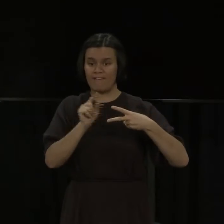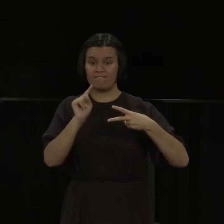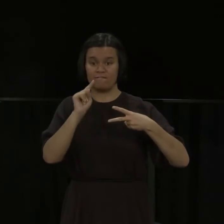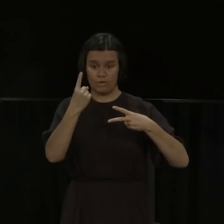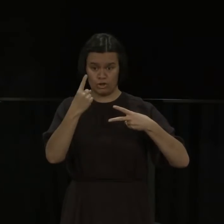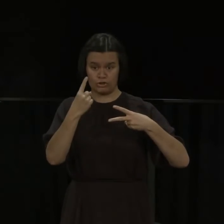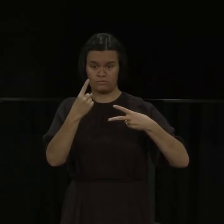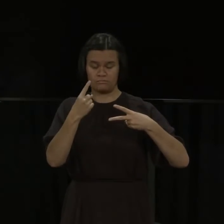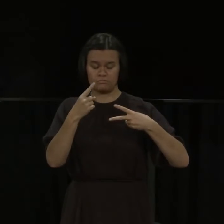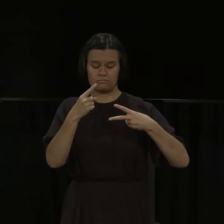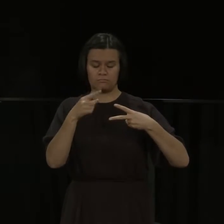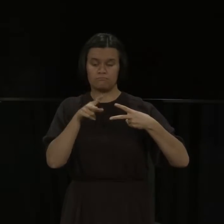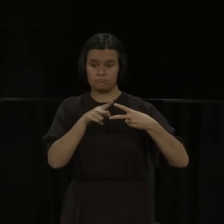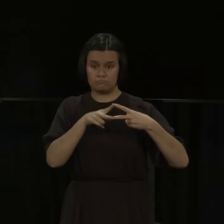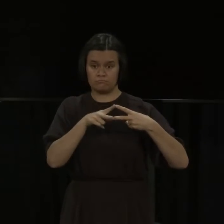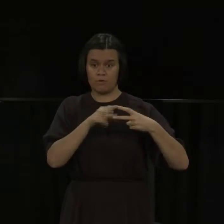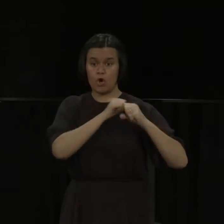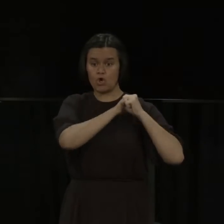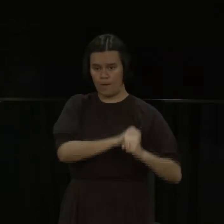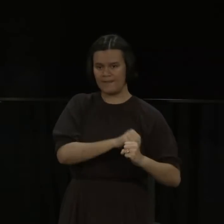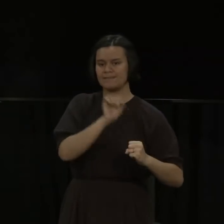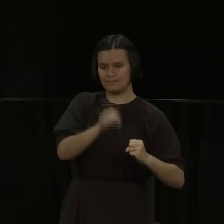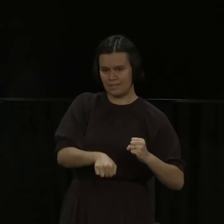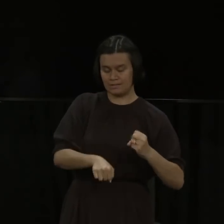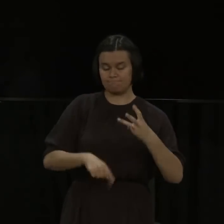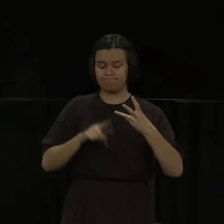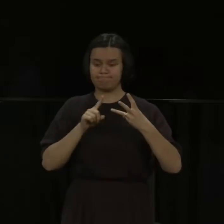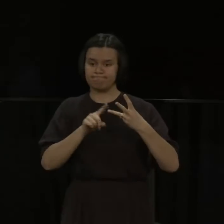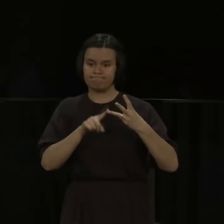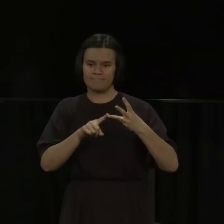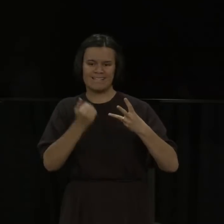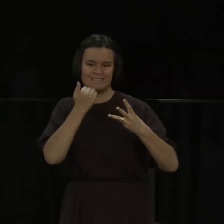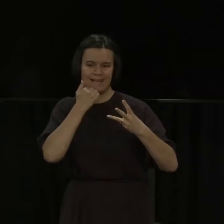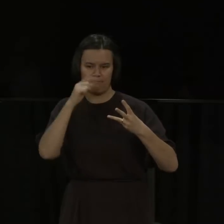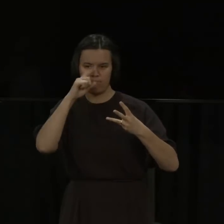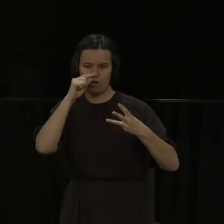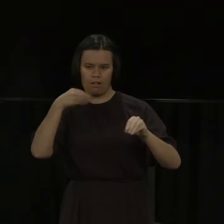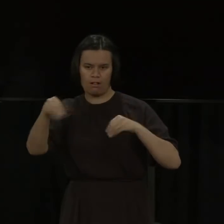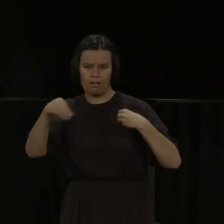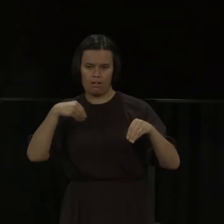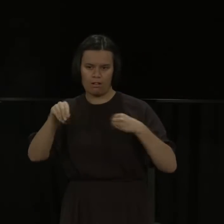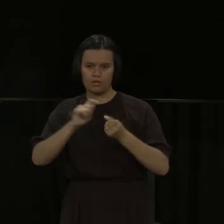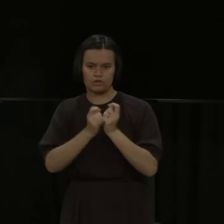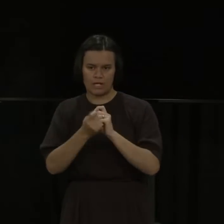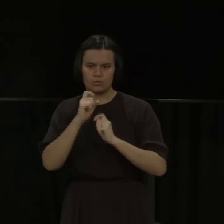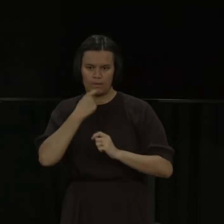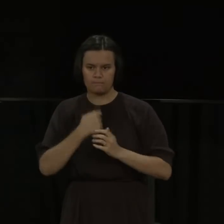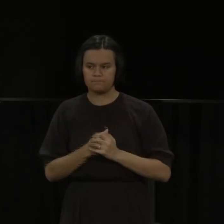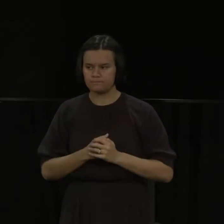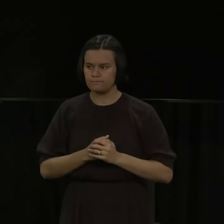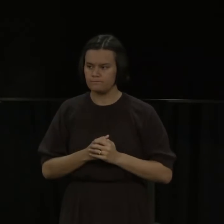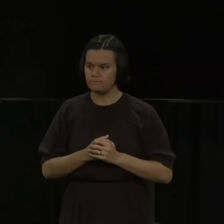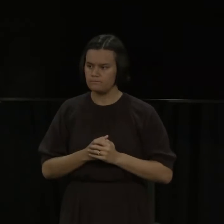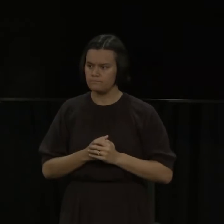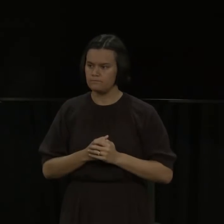very committed to, the third one is obviously more uncertainty, more to work